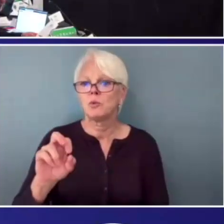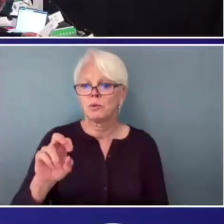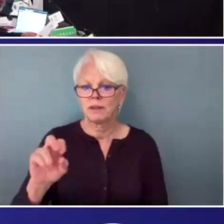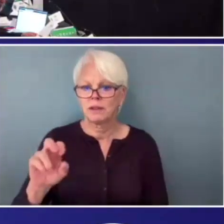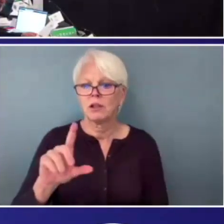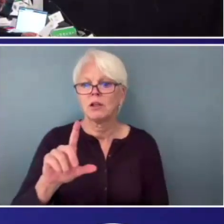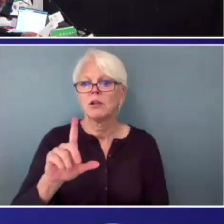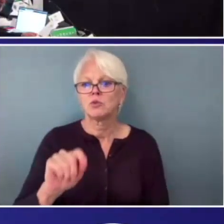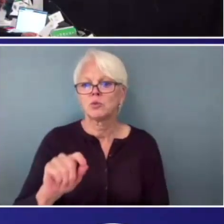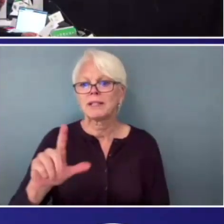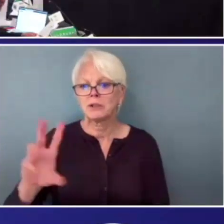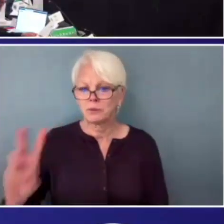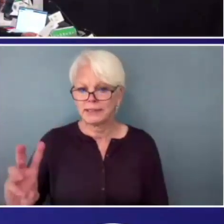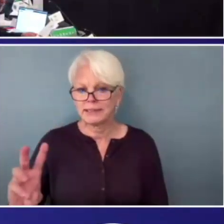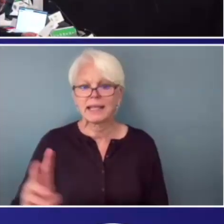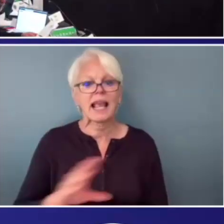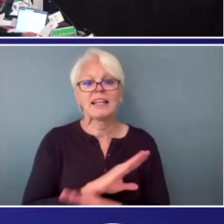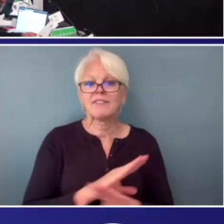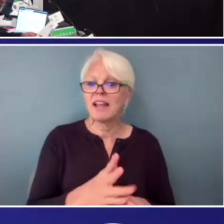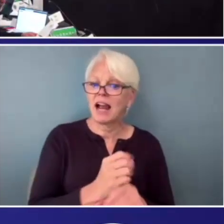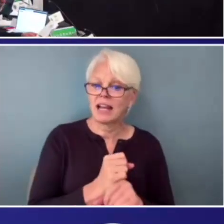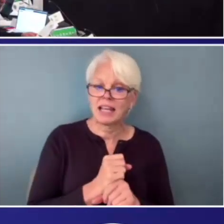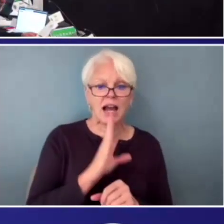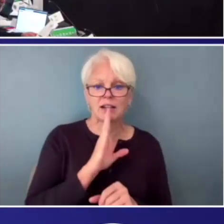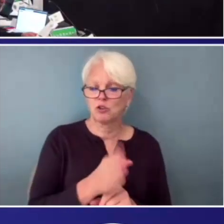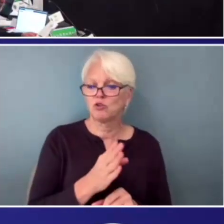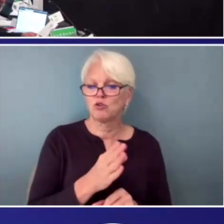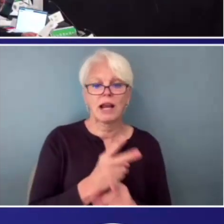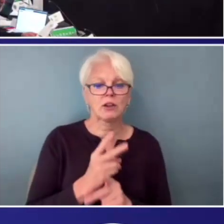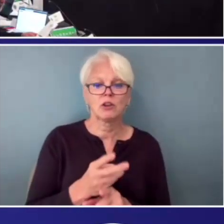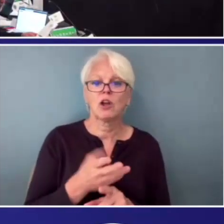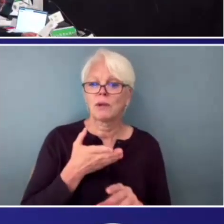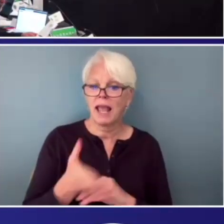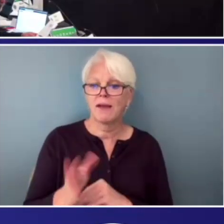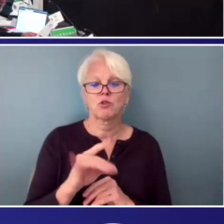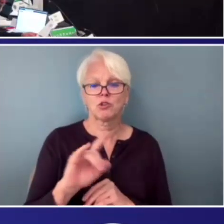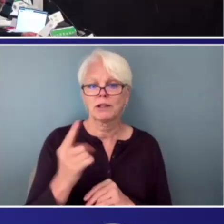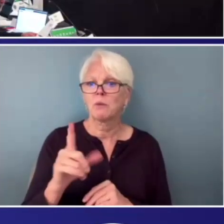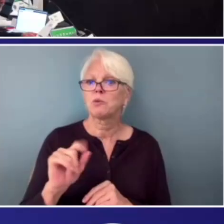2026. We highlighted this because earlier